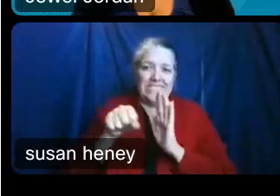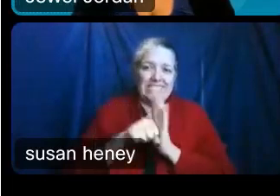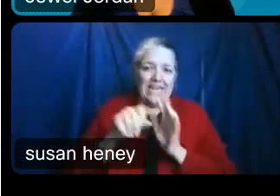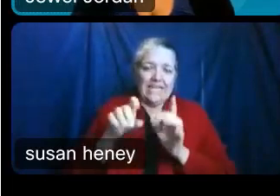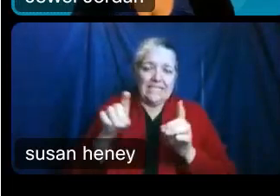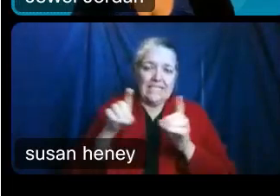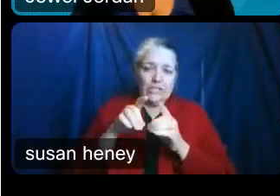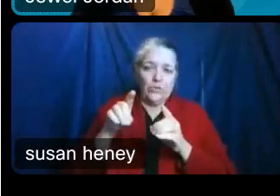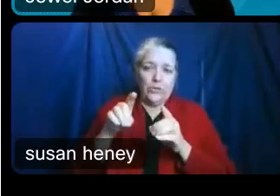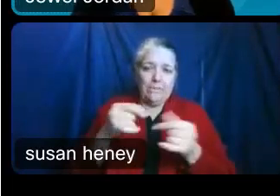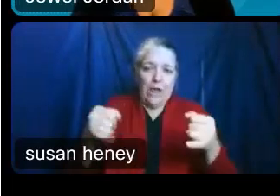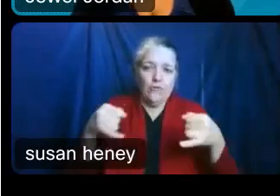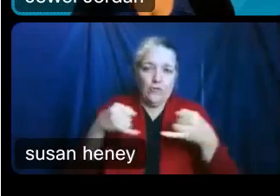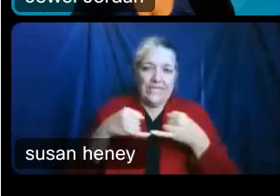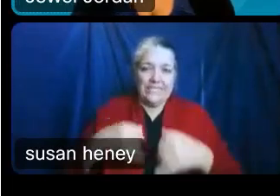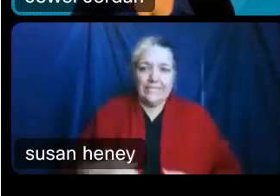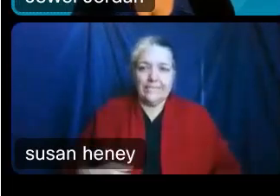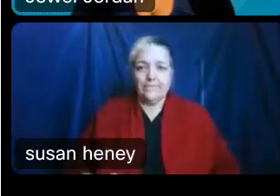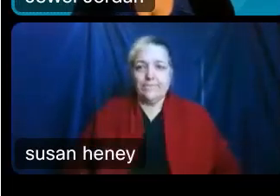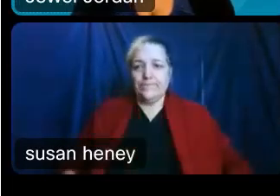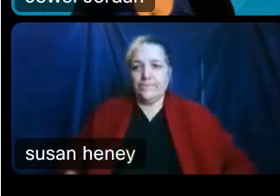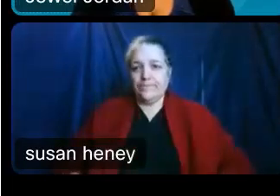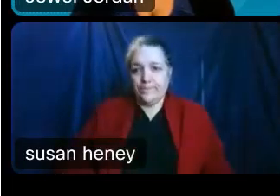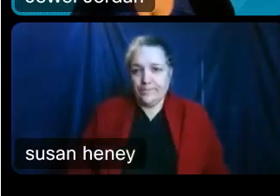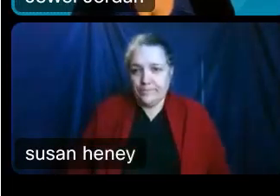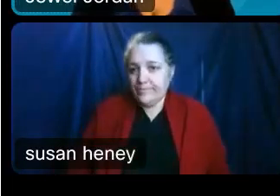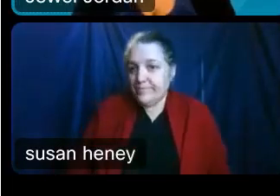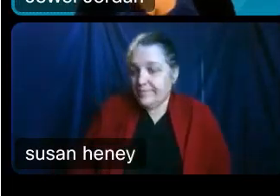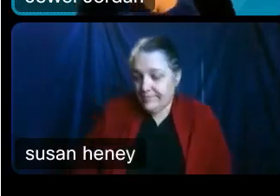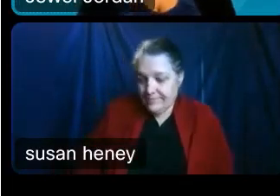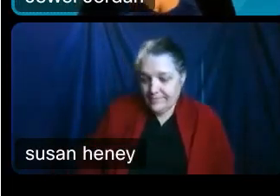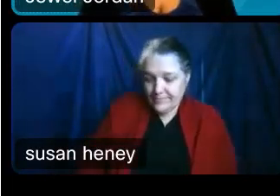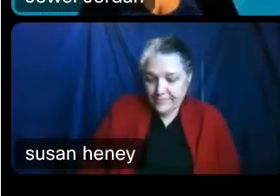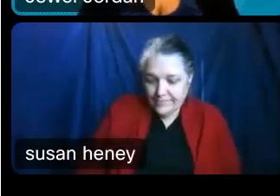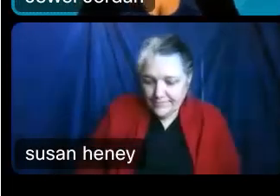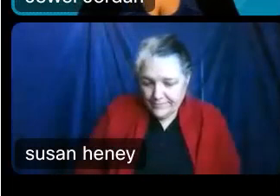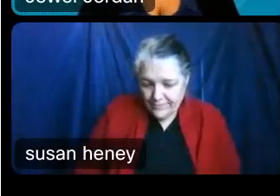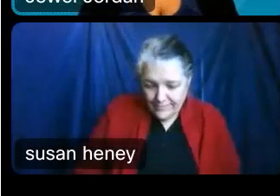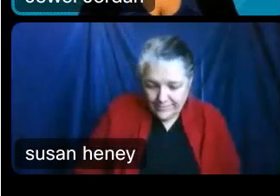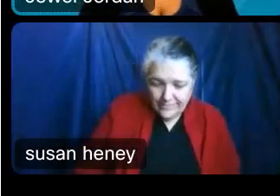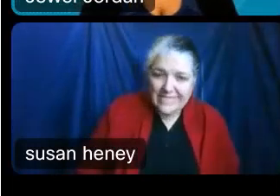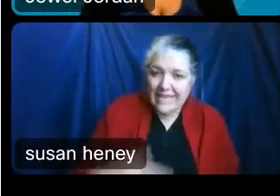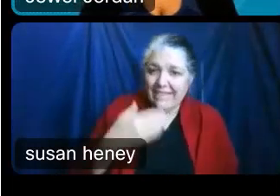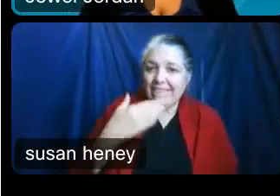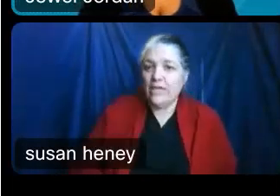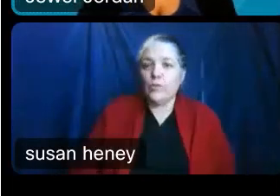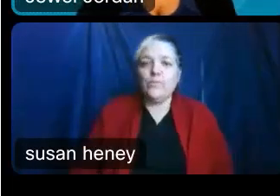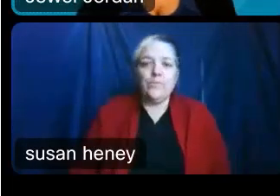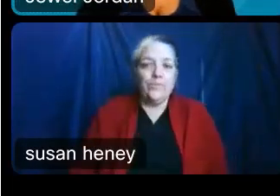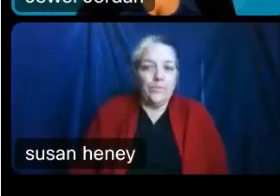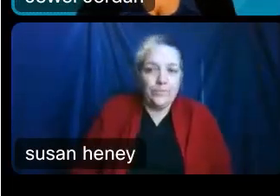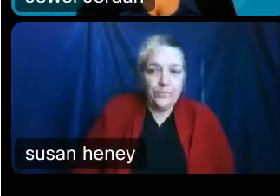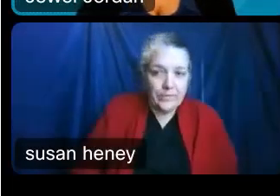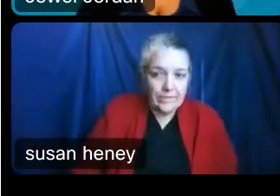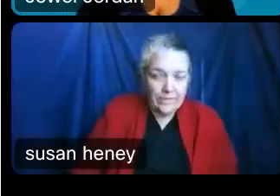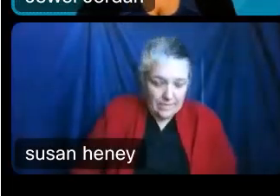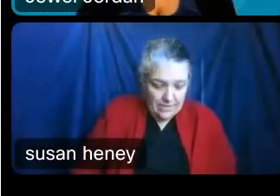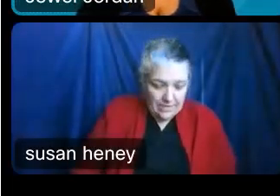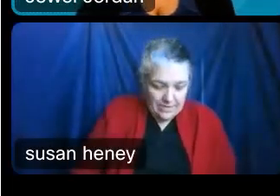Jewel Jordan: Thank you so much for that response, Gretchen. The next question we'll